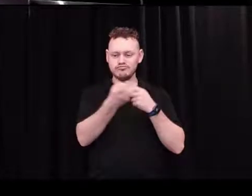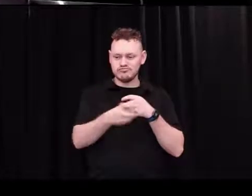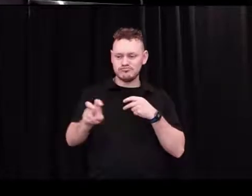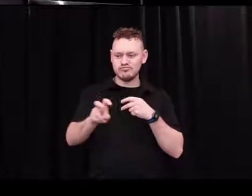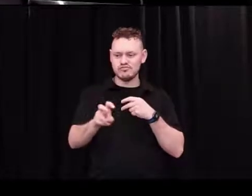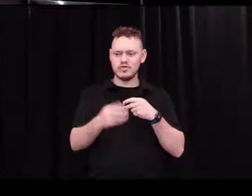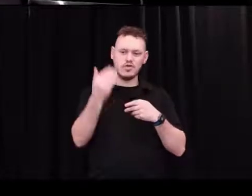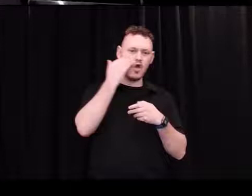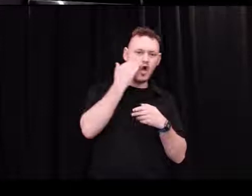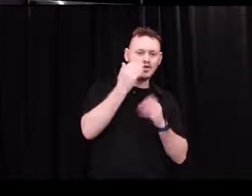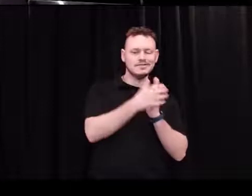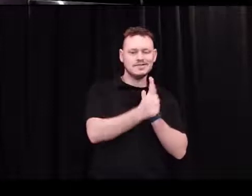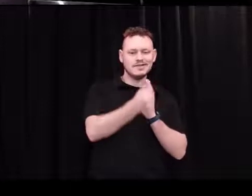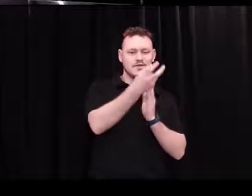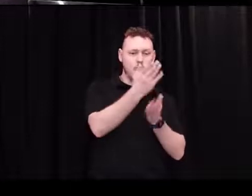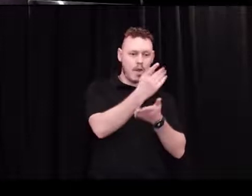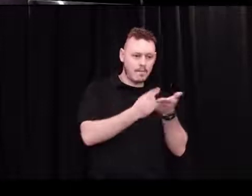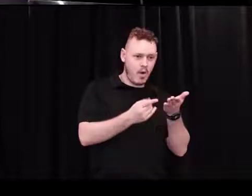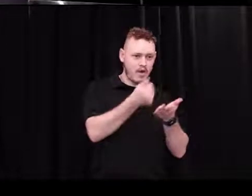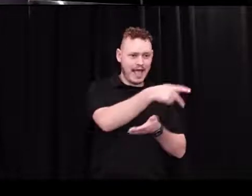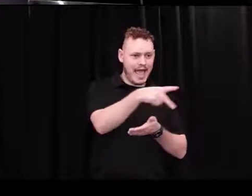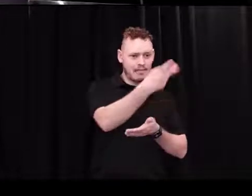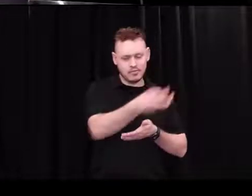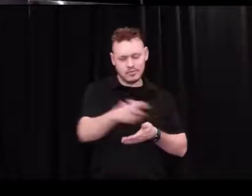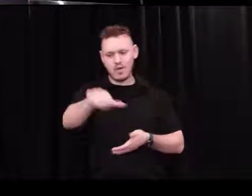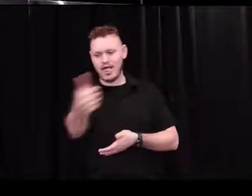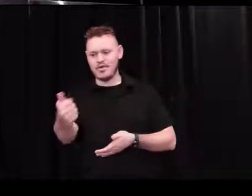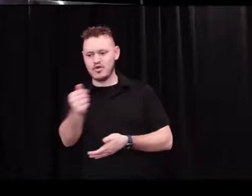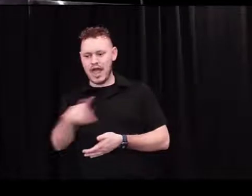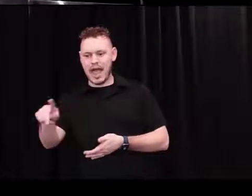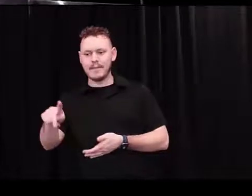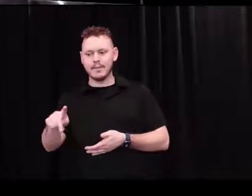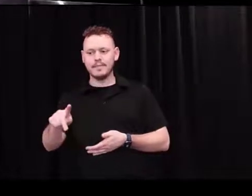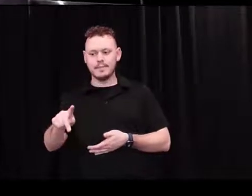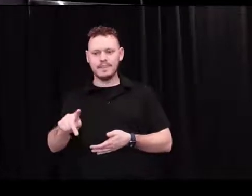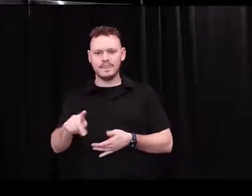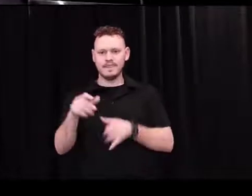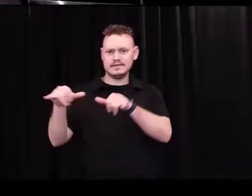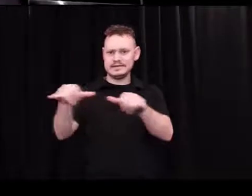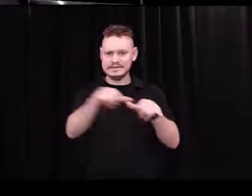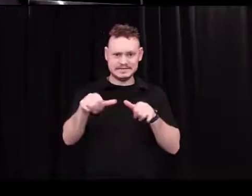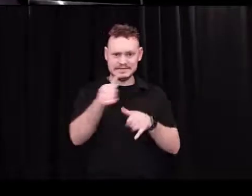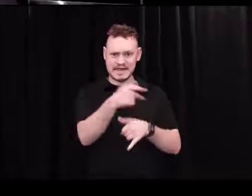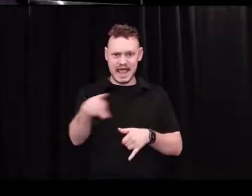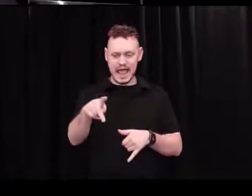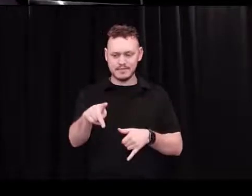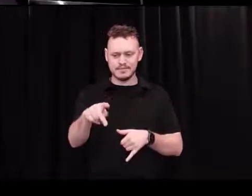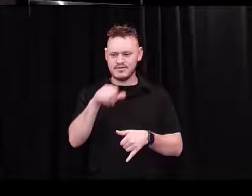app's UI to another and from one app to another. A consistent app isn't a slavish copy of other